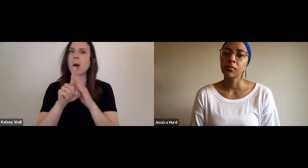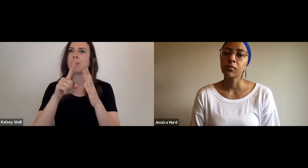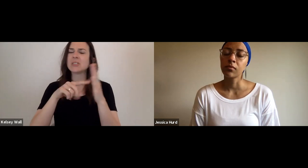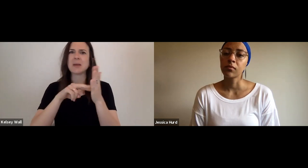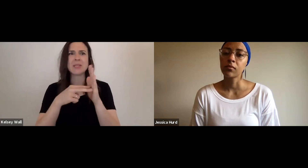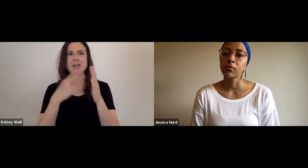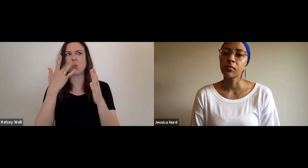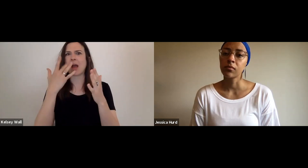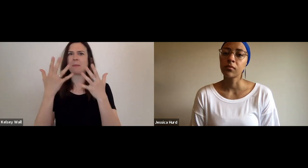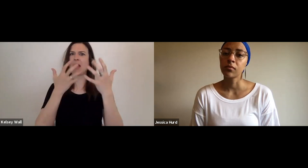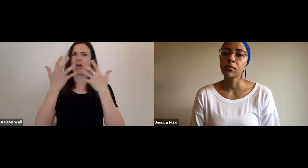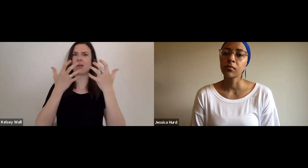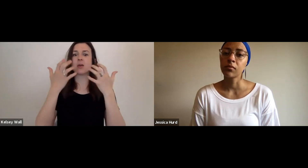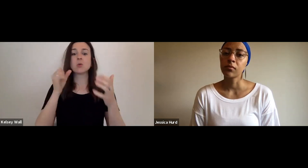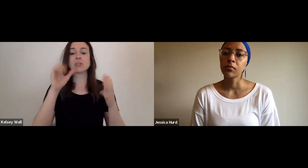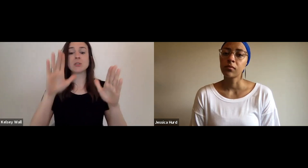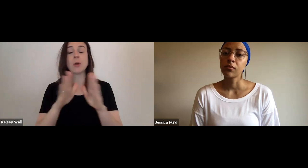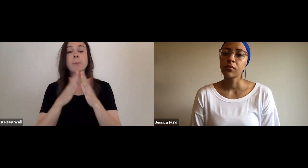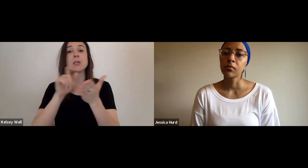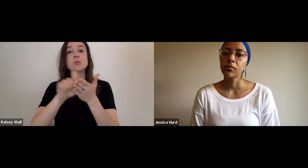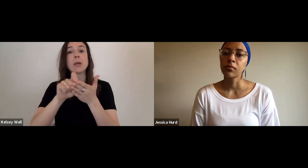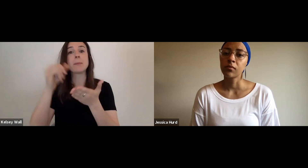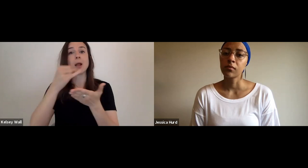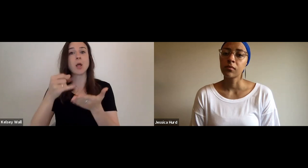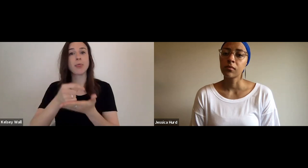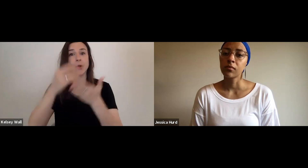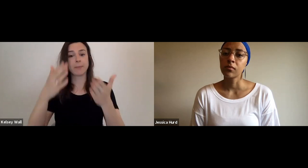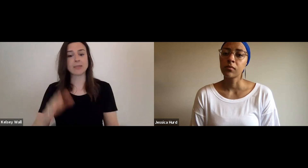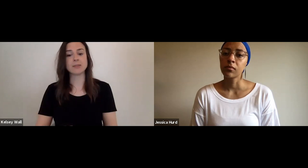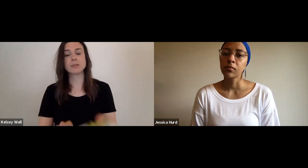deal with those emotions that are coming up and why they're feeling the things that they're feeling.